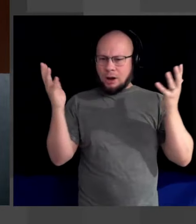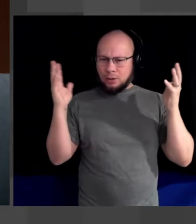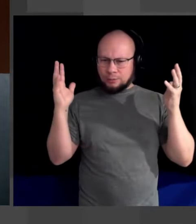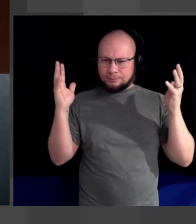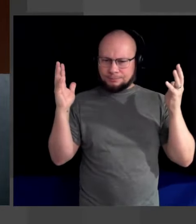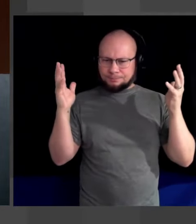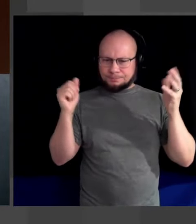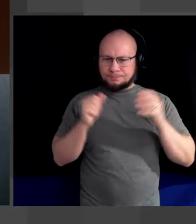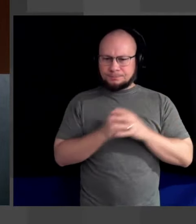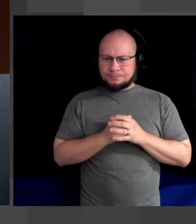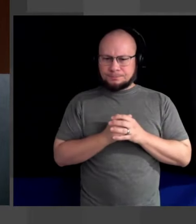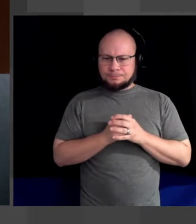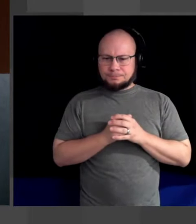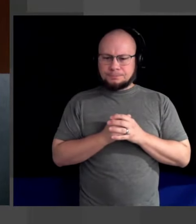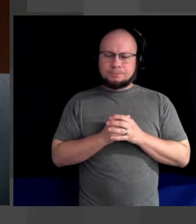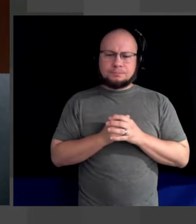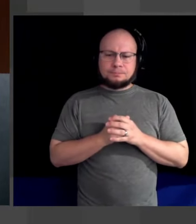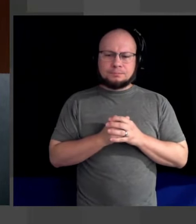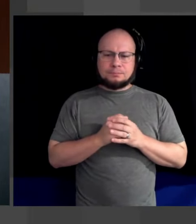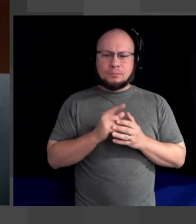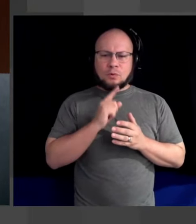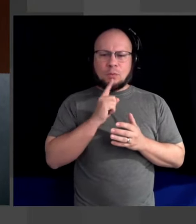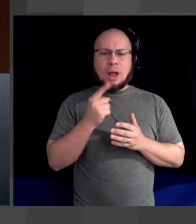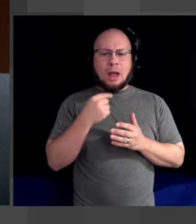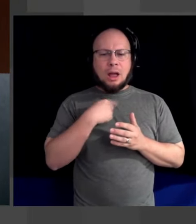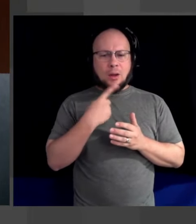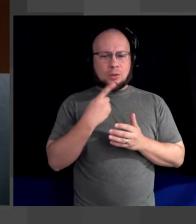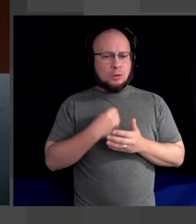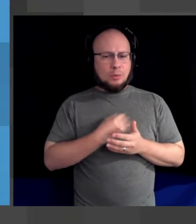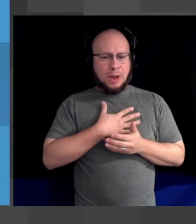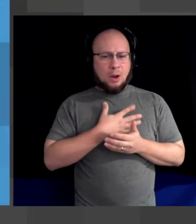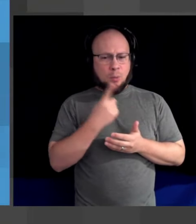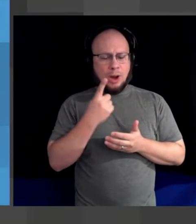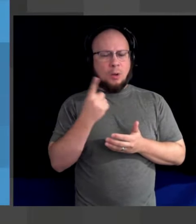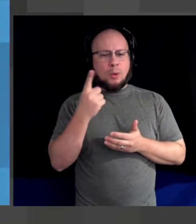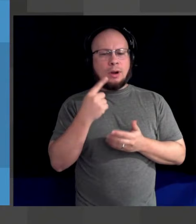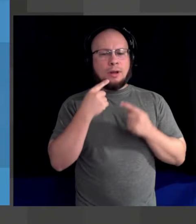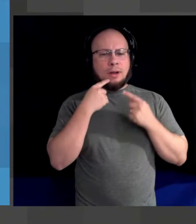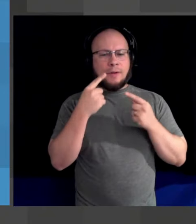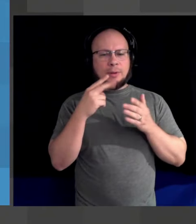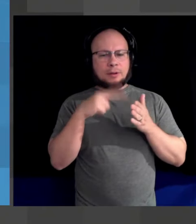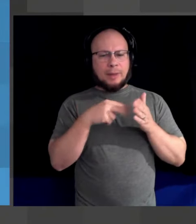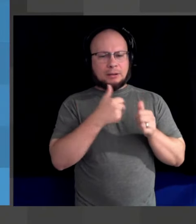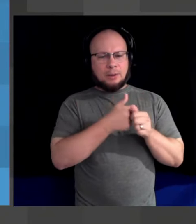VEGETATION AROUND YOU AND ONE